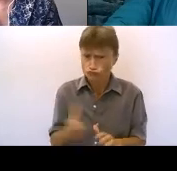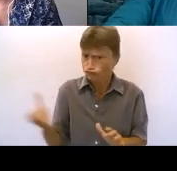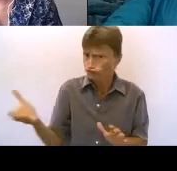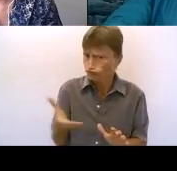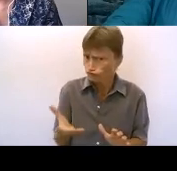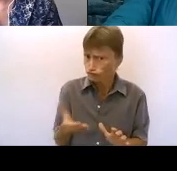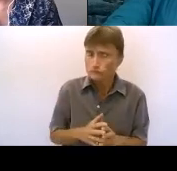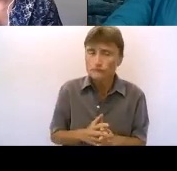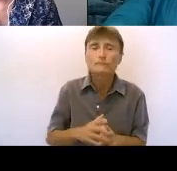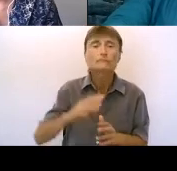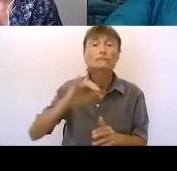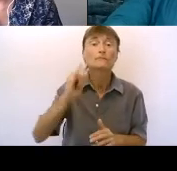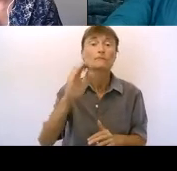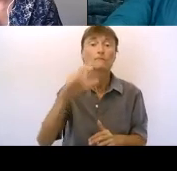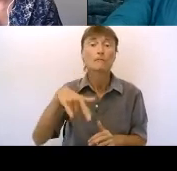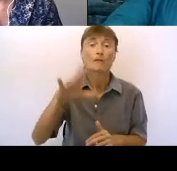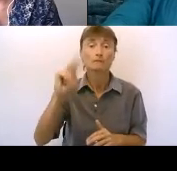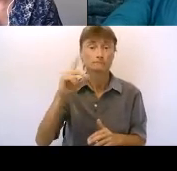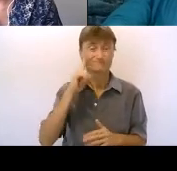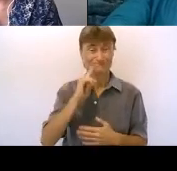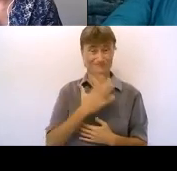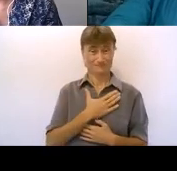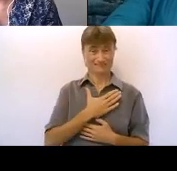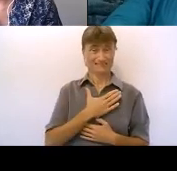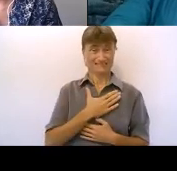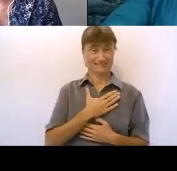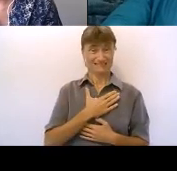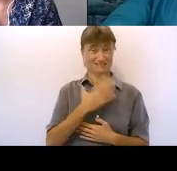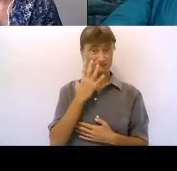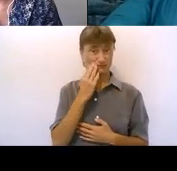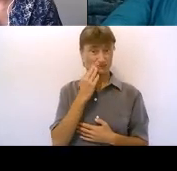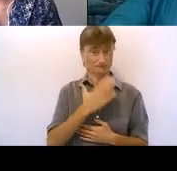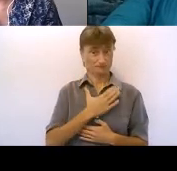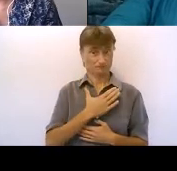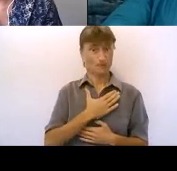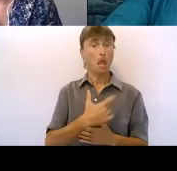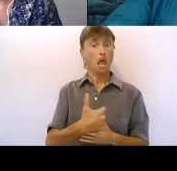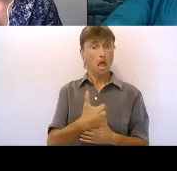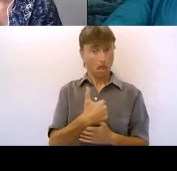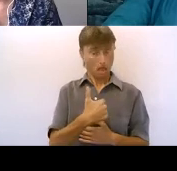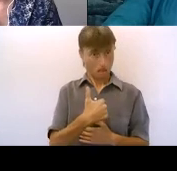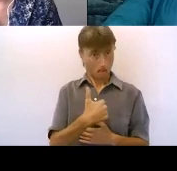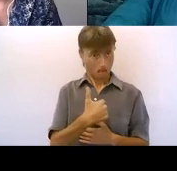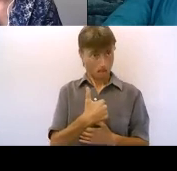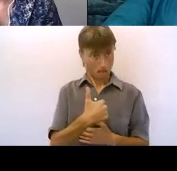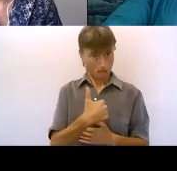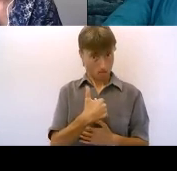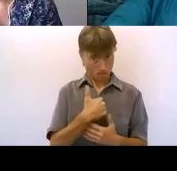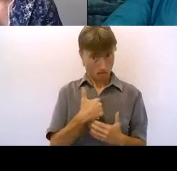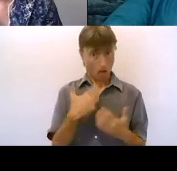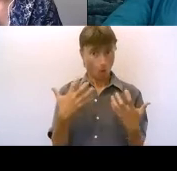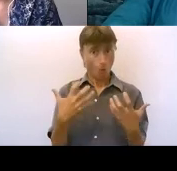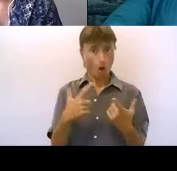for myself, I'm committed to showing it, so I hope for the people around me that I'm demonstrating